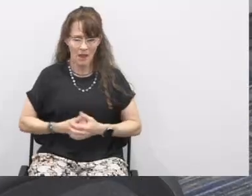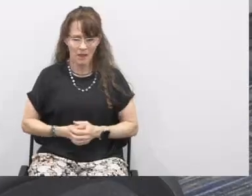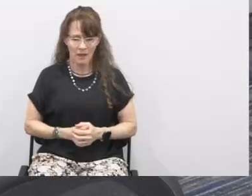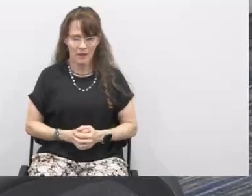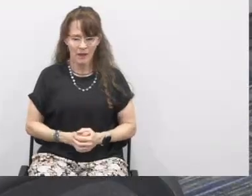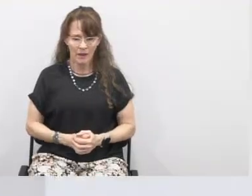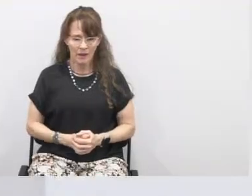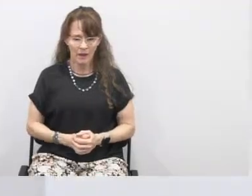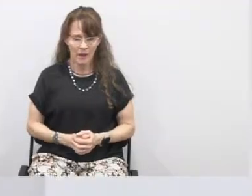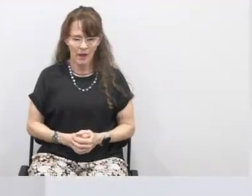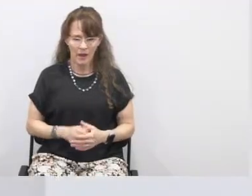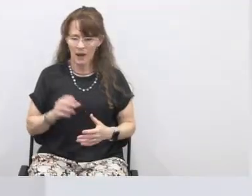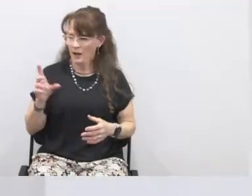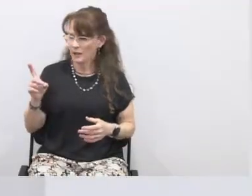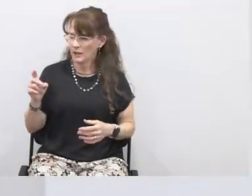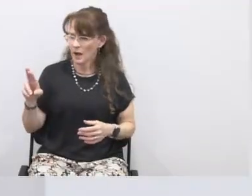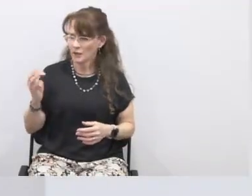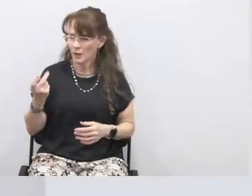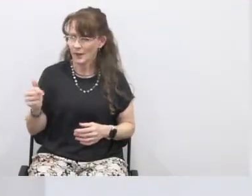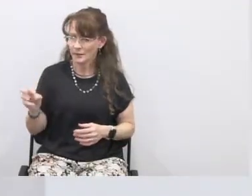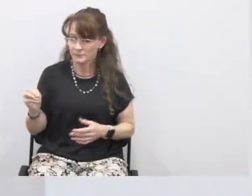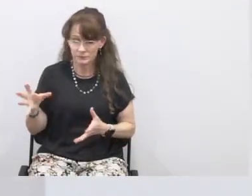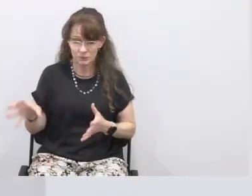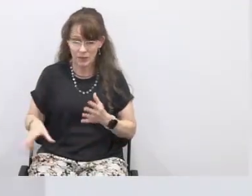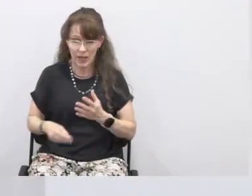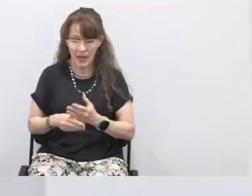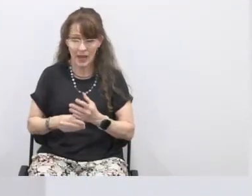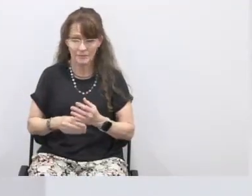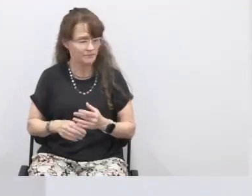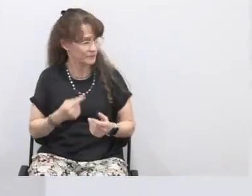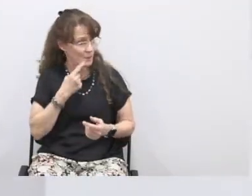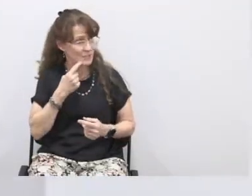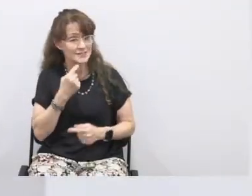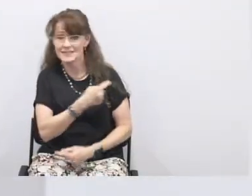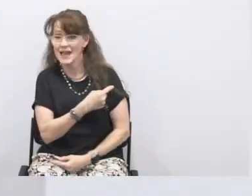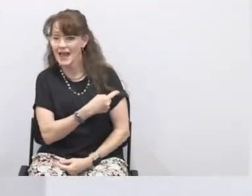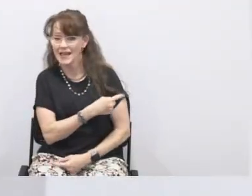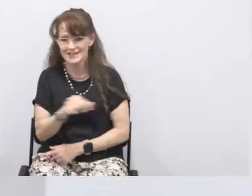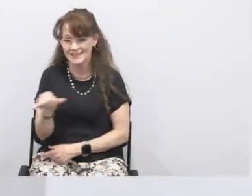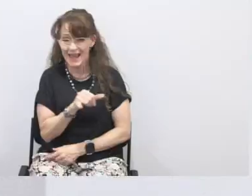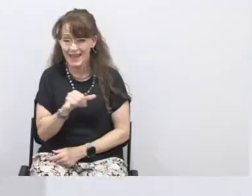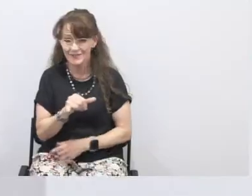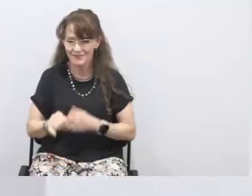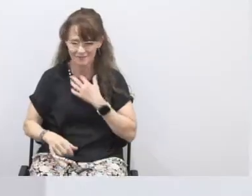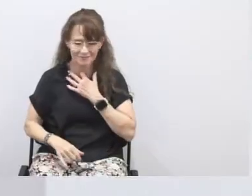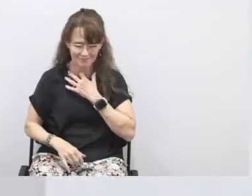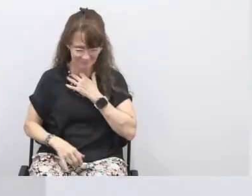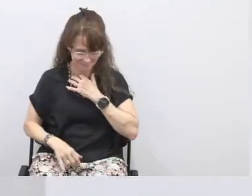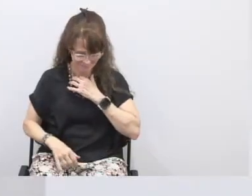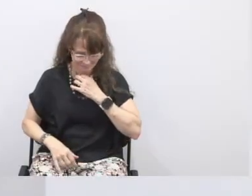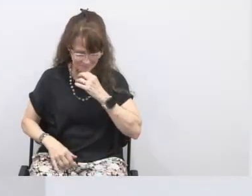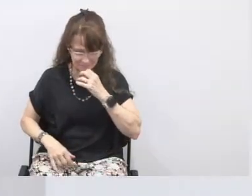Did you wanna add to that Dr. Williams? I don't know if you, I mean this is, you know? What she said, same thing. - Oh, what she said, okay. That was mostly for Kate so.